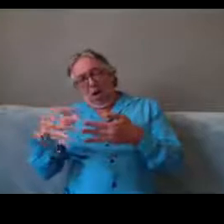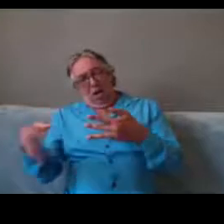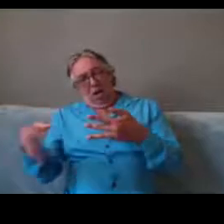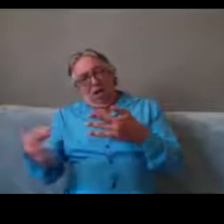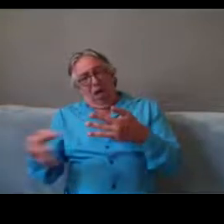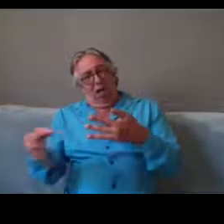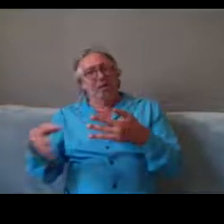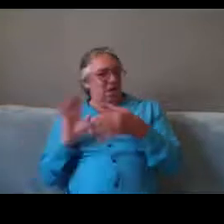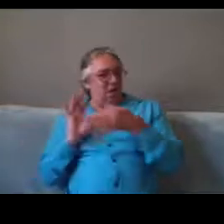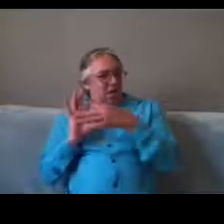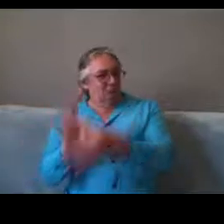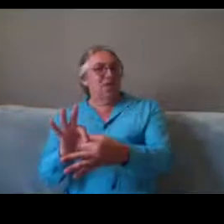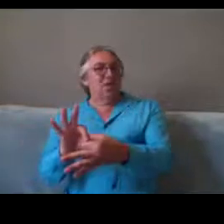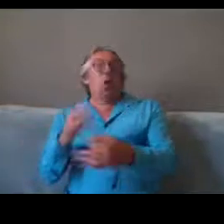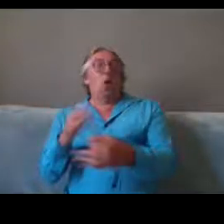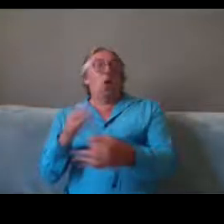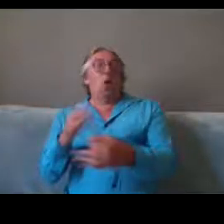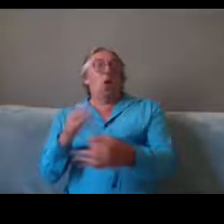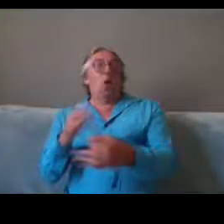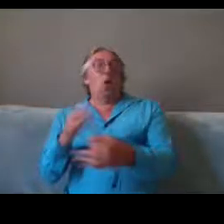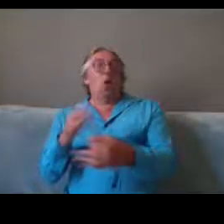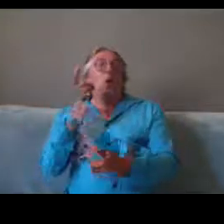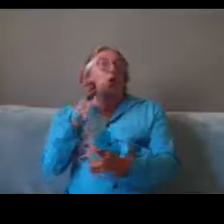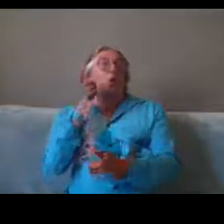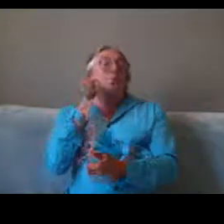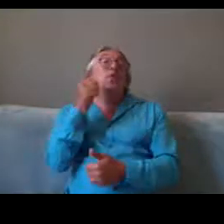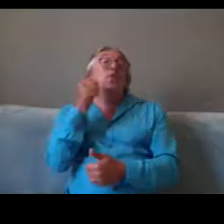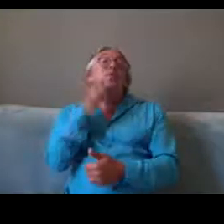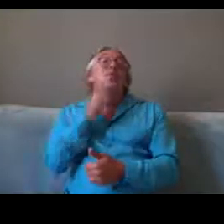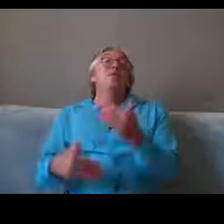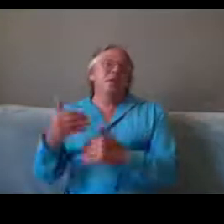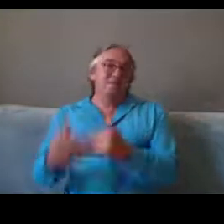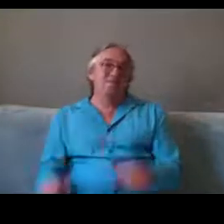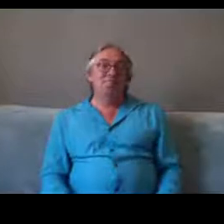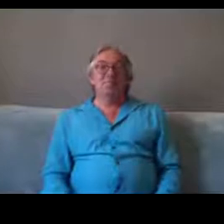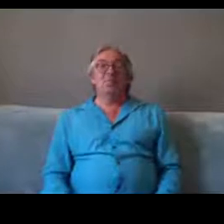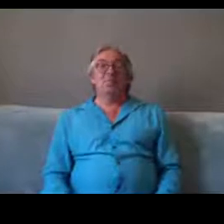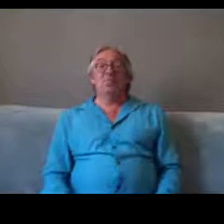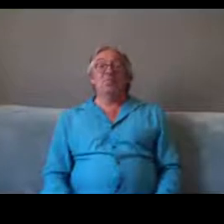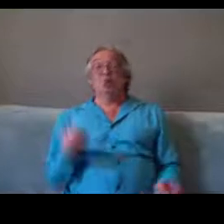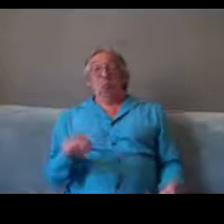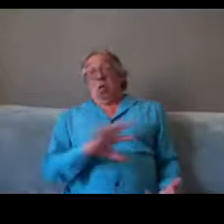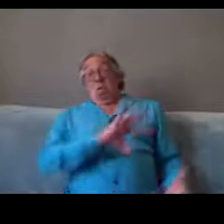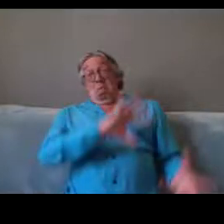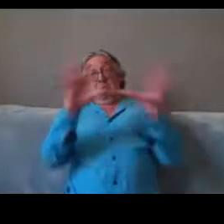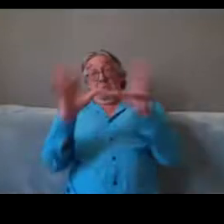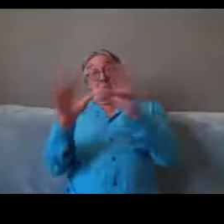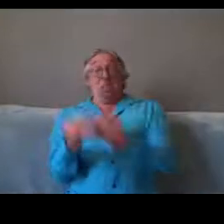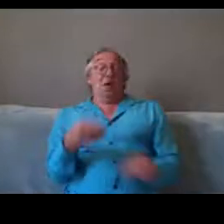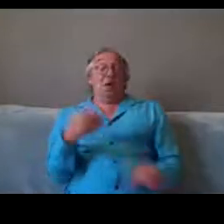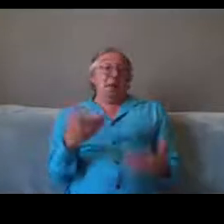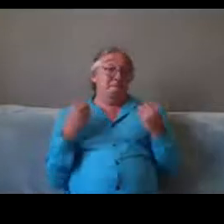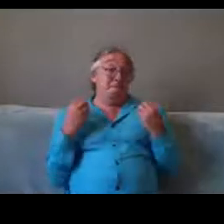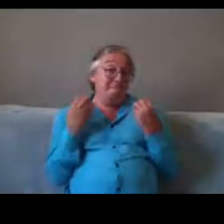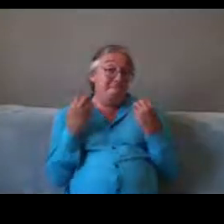I wanted to be accurate in this sense. In terms of projects, because we also have involvement of people with disabilities